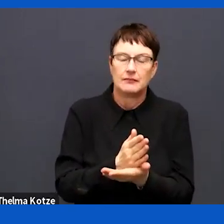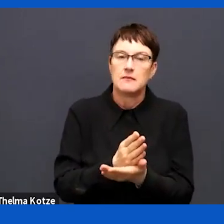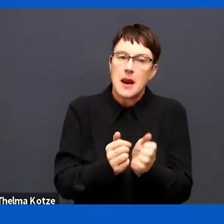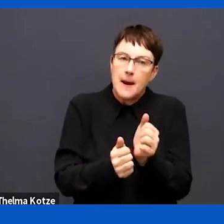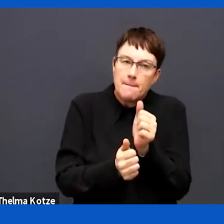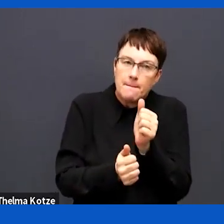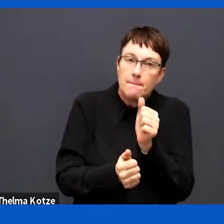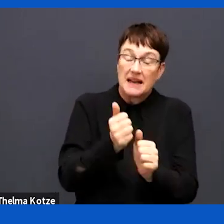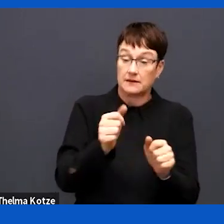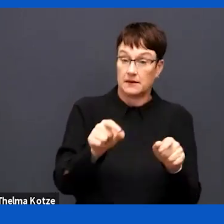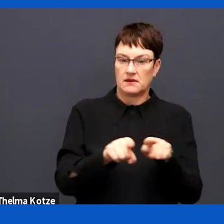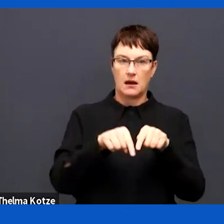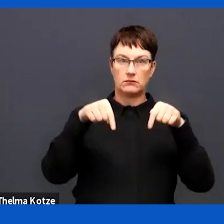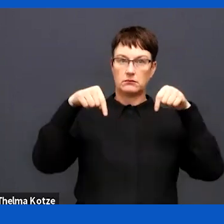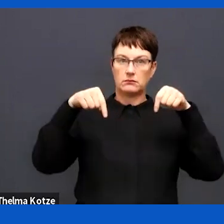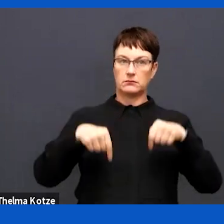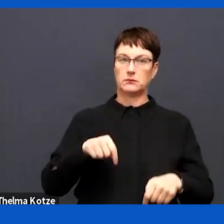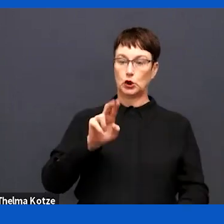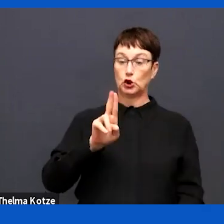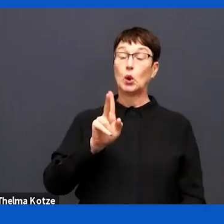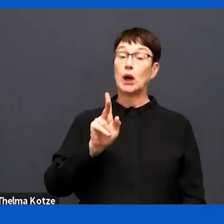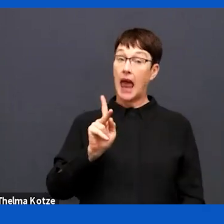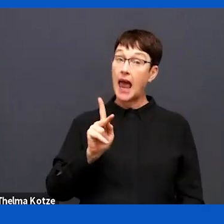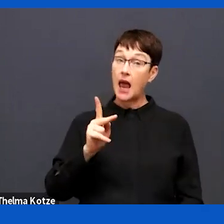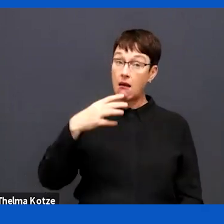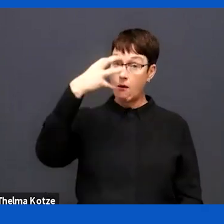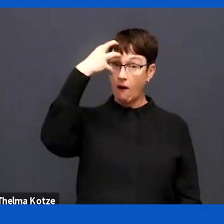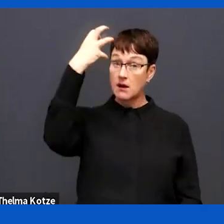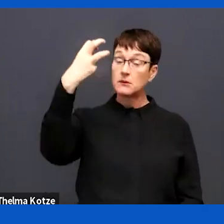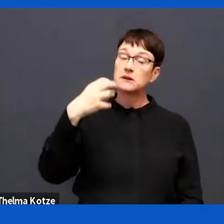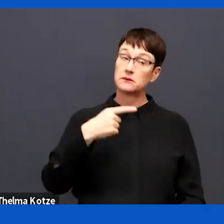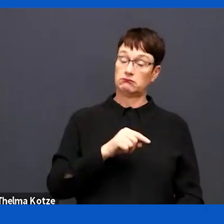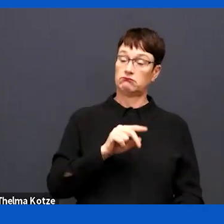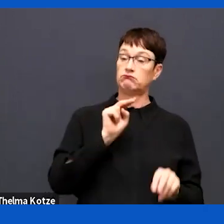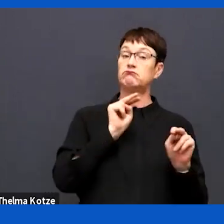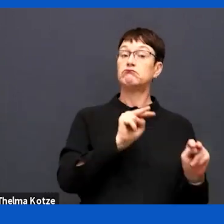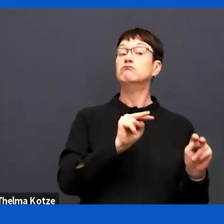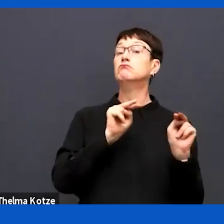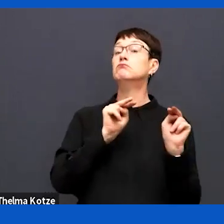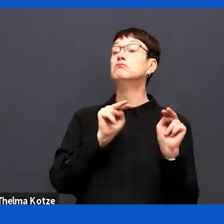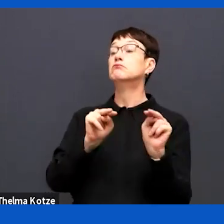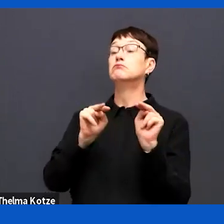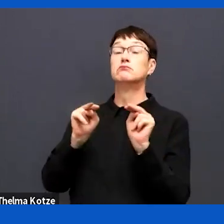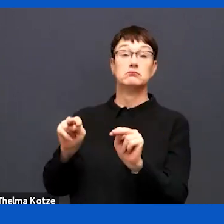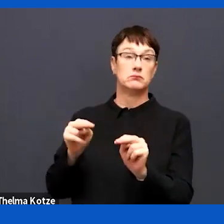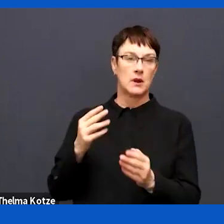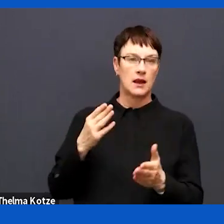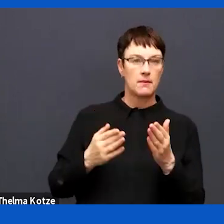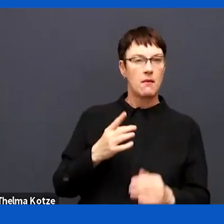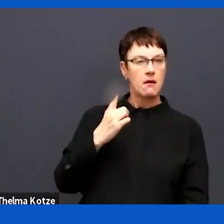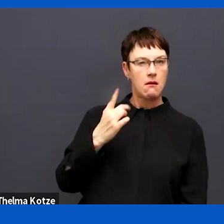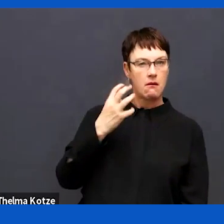monitoring happens and finds that maybe a local Government hasn't made an accessible website.